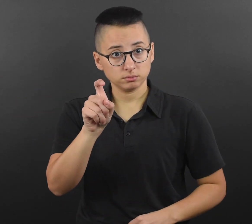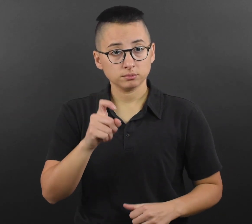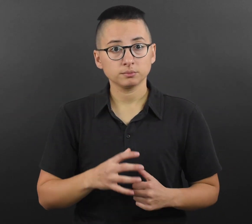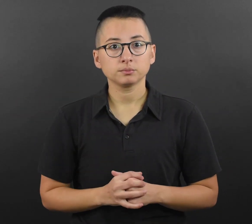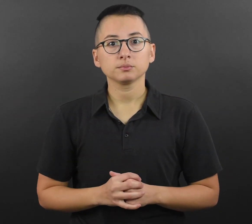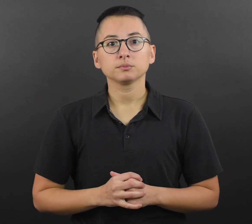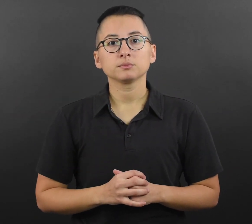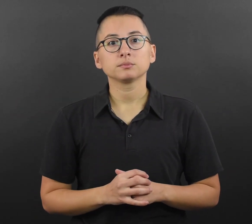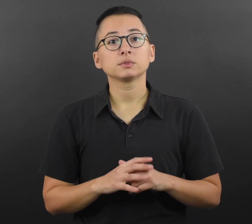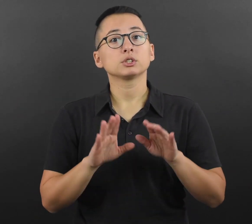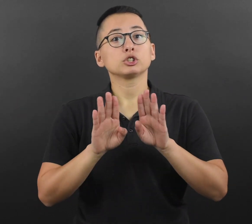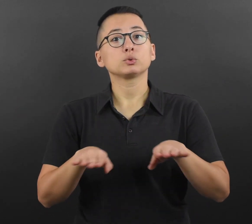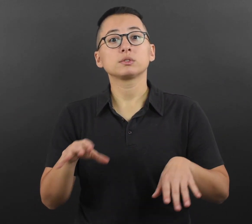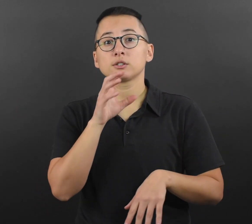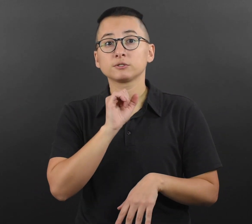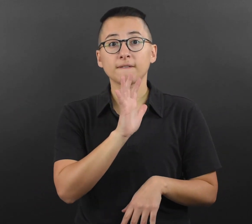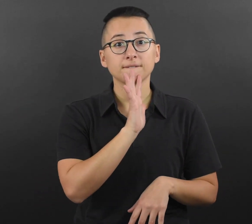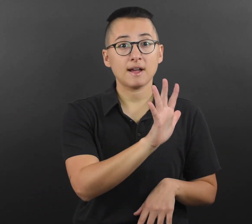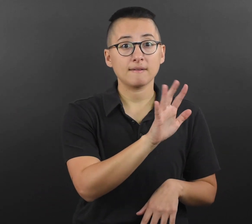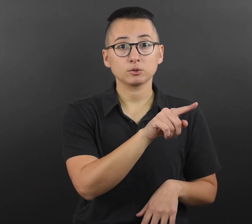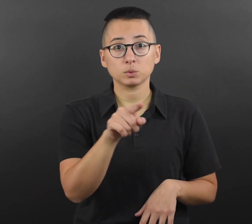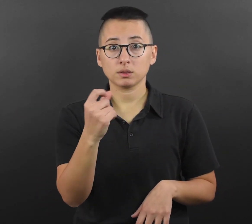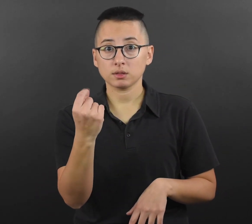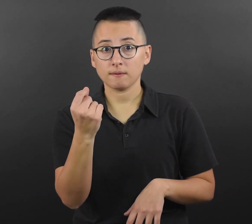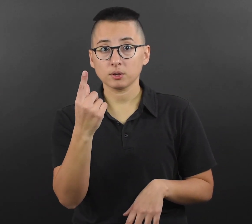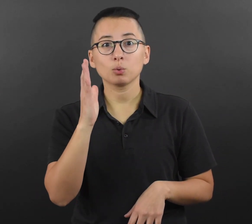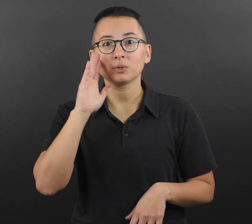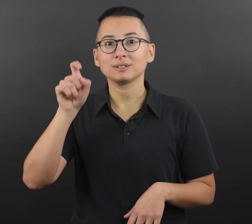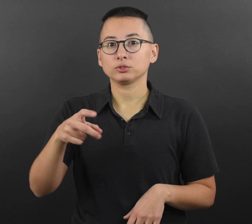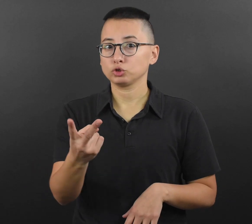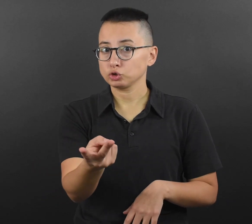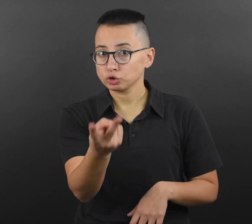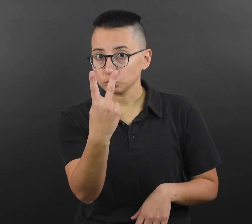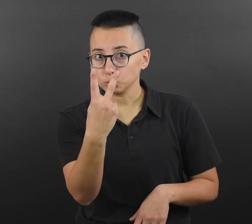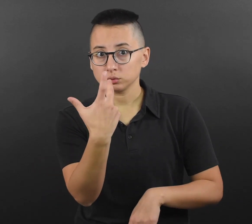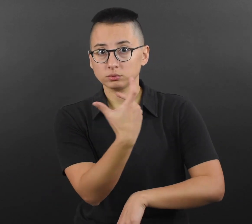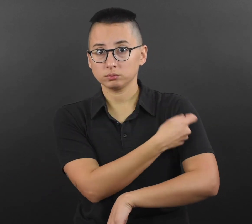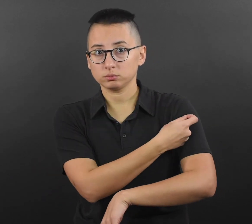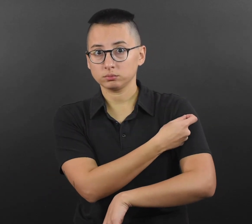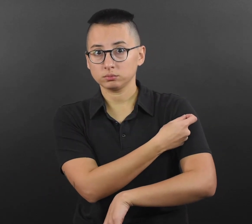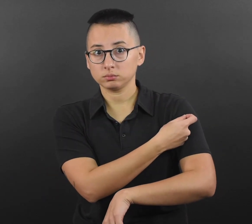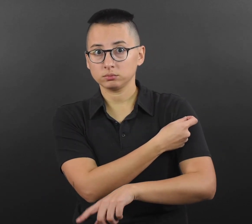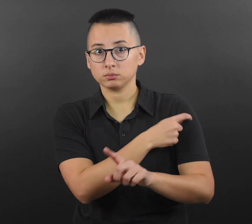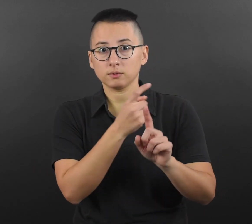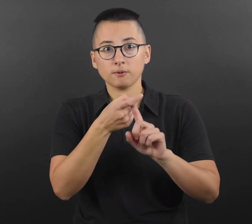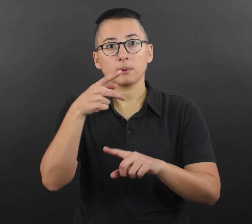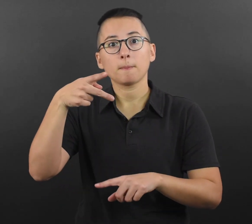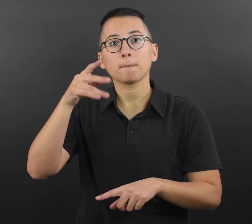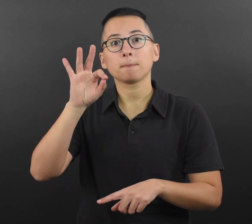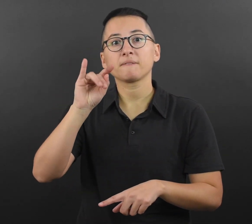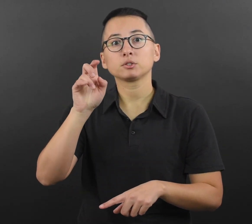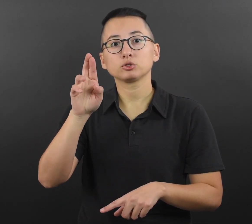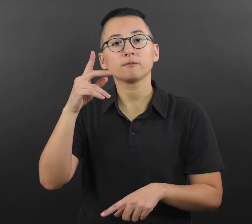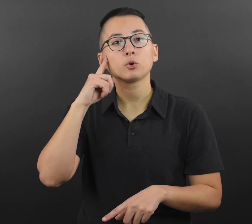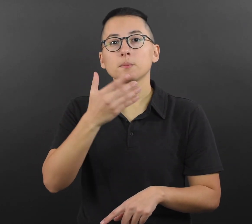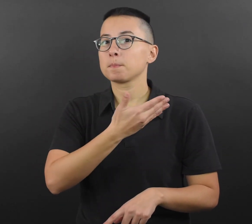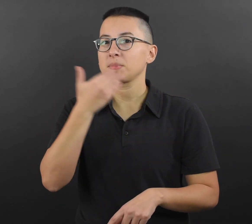o Children age 5-11 will need two doses of the Pfizer vaccine for 5- to 11-year-olds for the